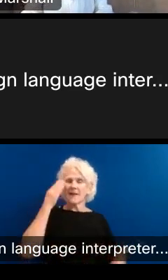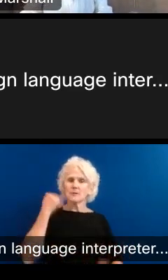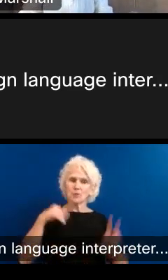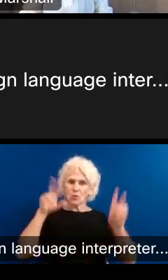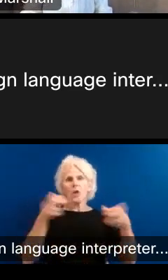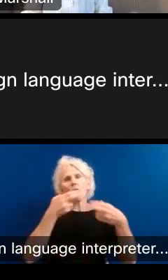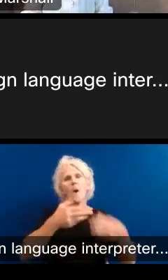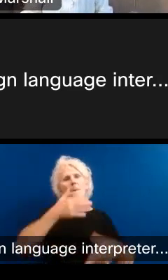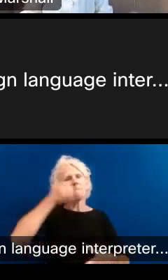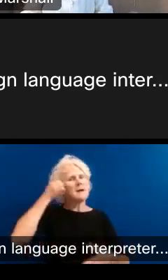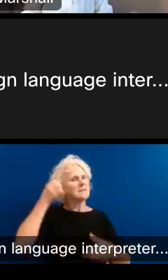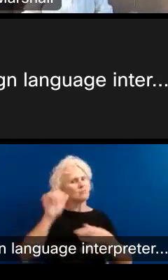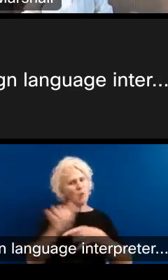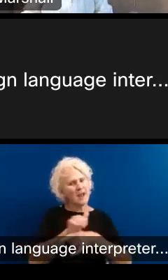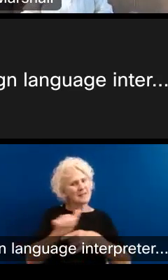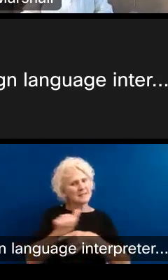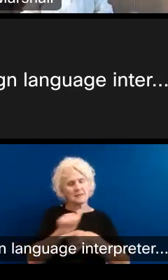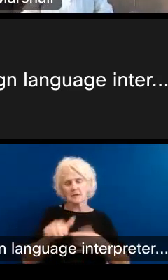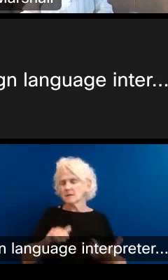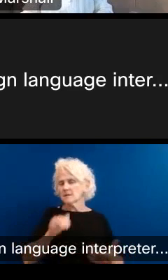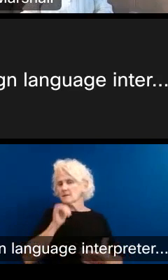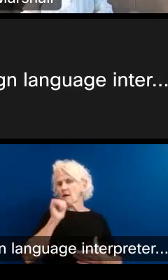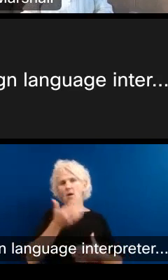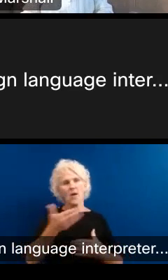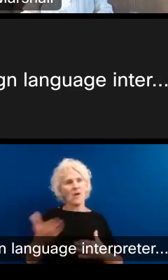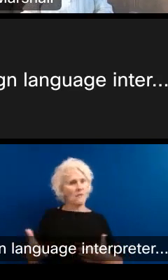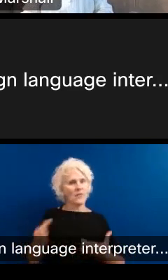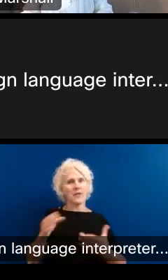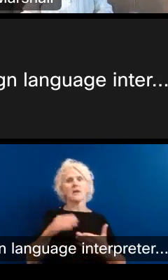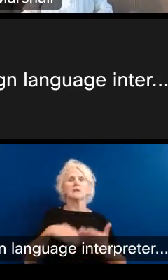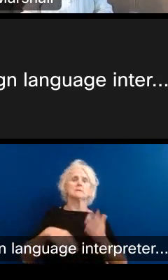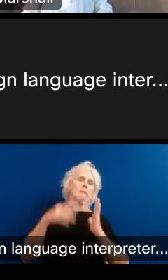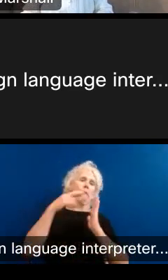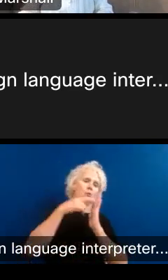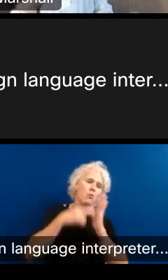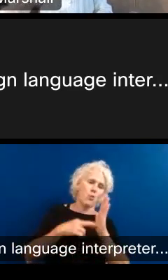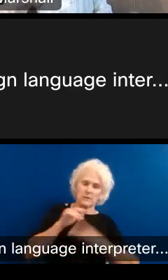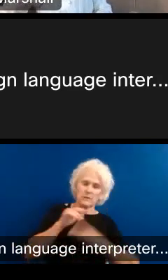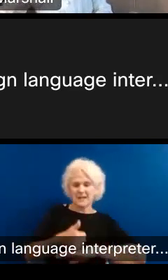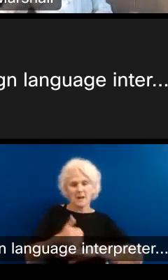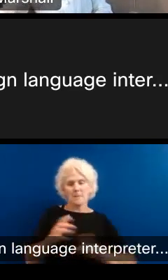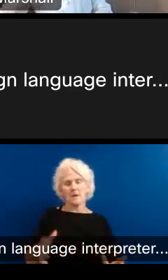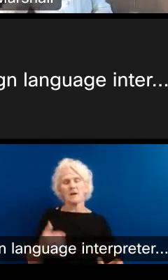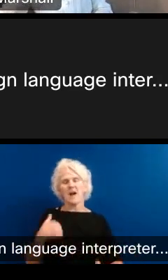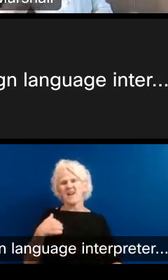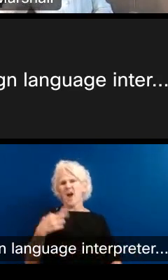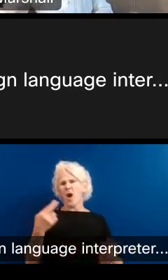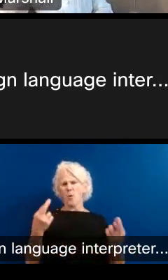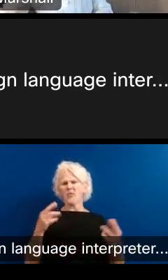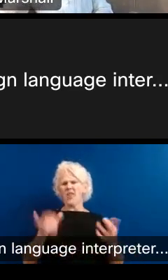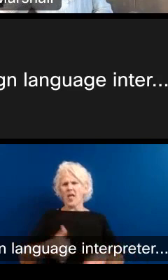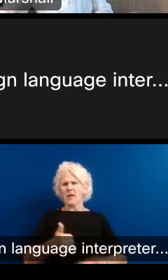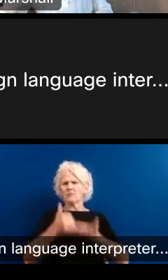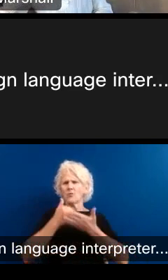Not everything will be in statute when we look at things like that, so I hope that's helpful.